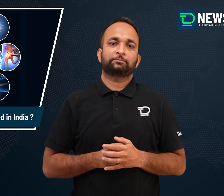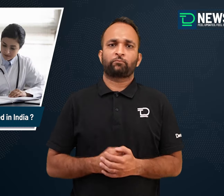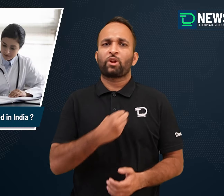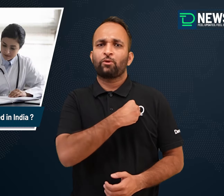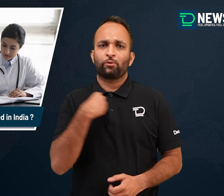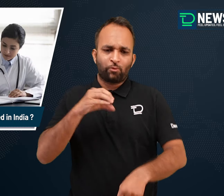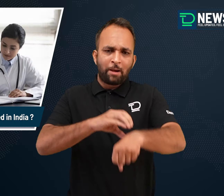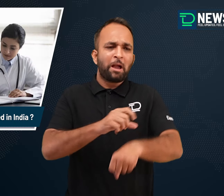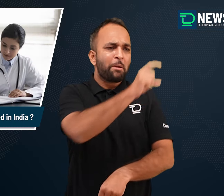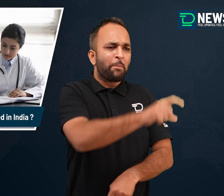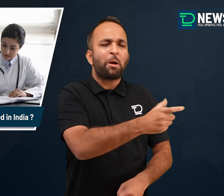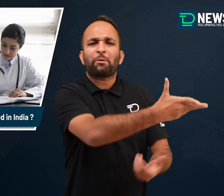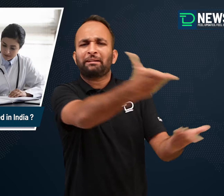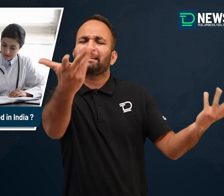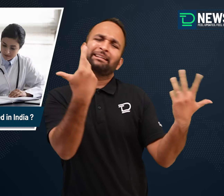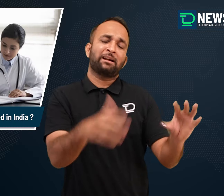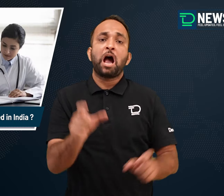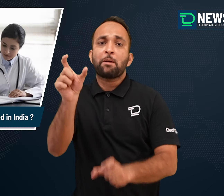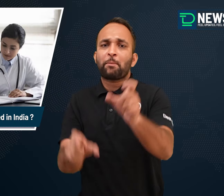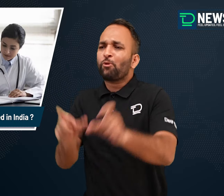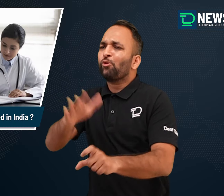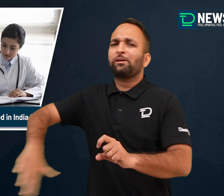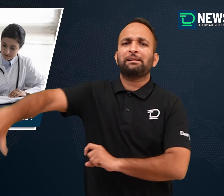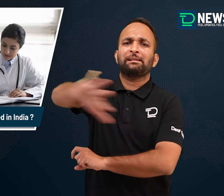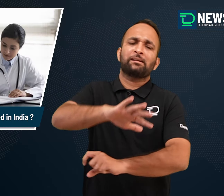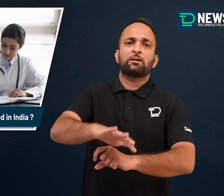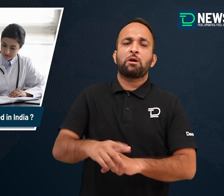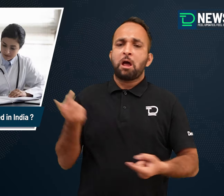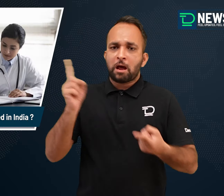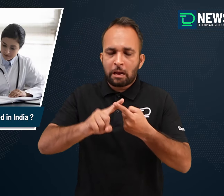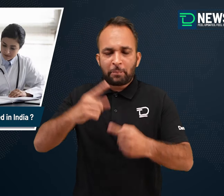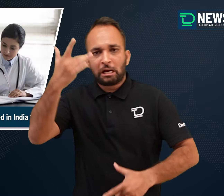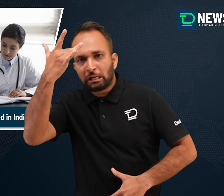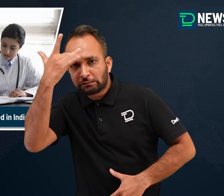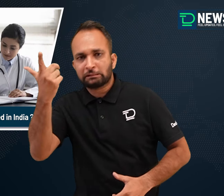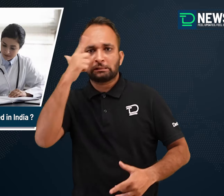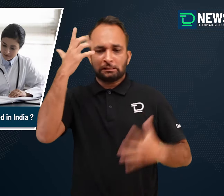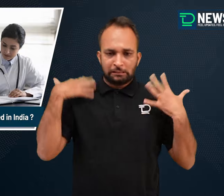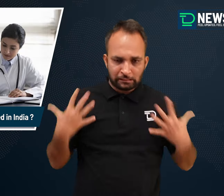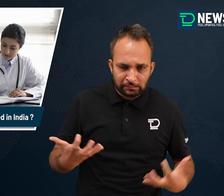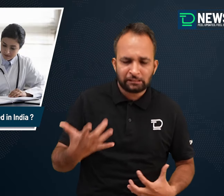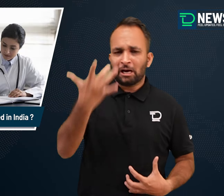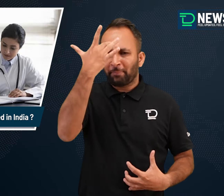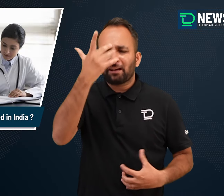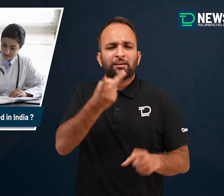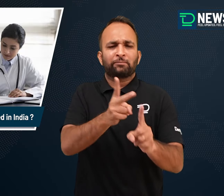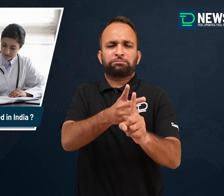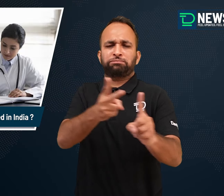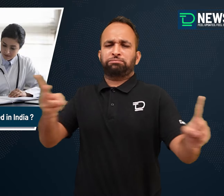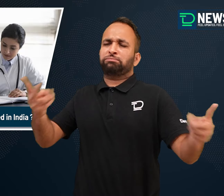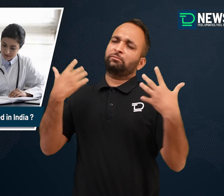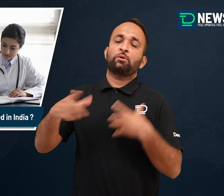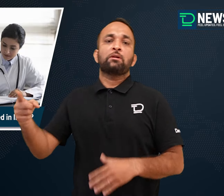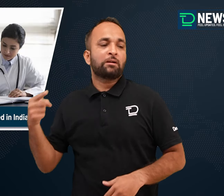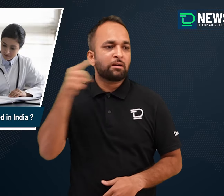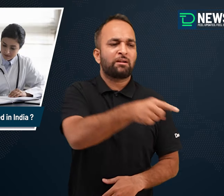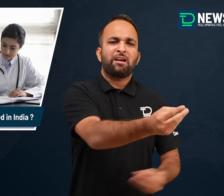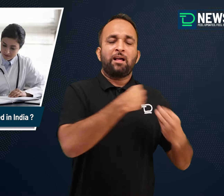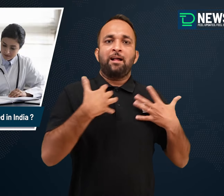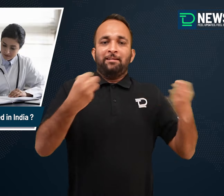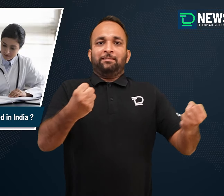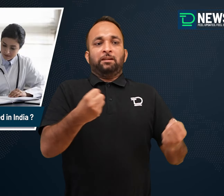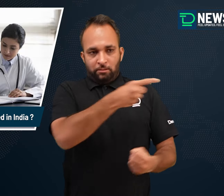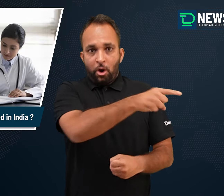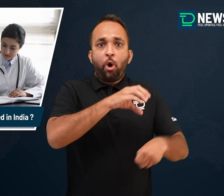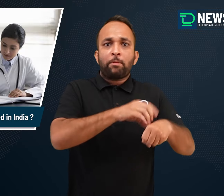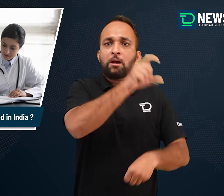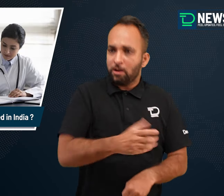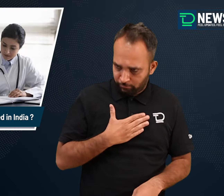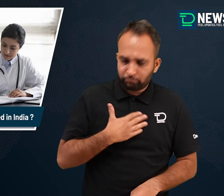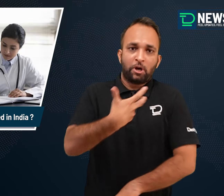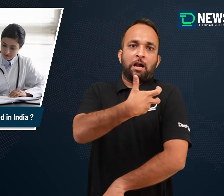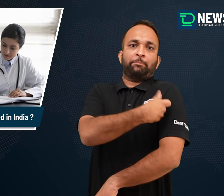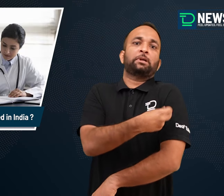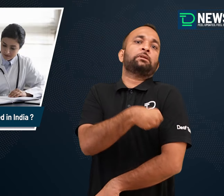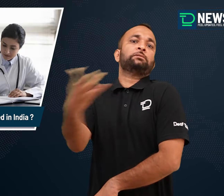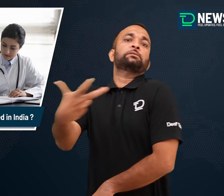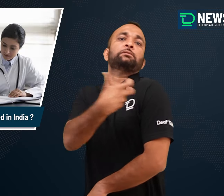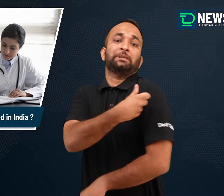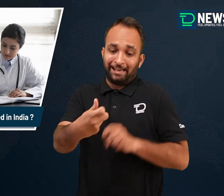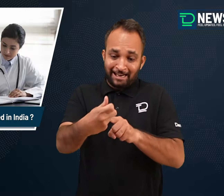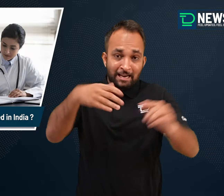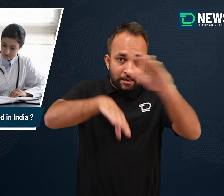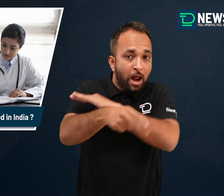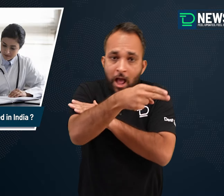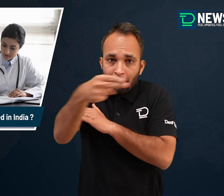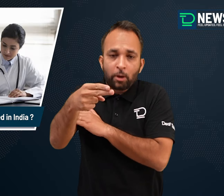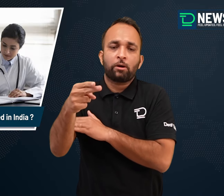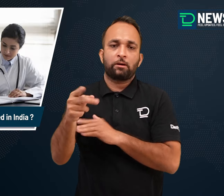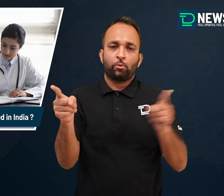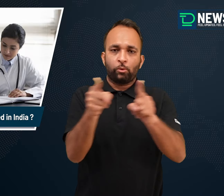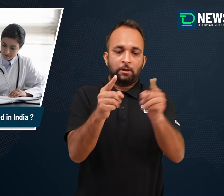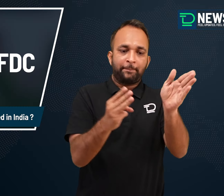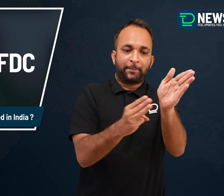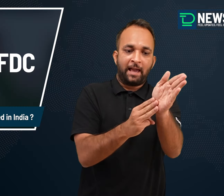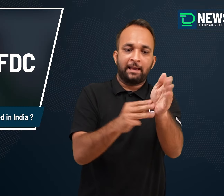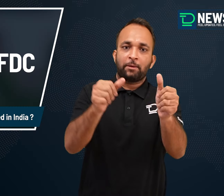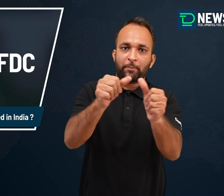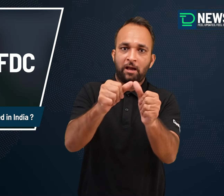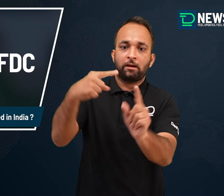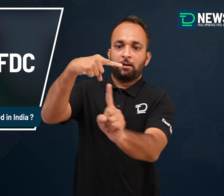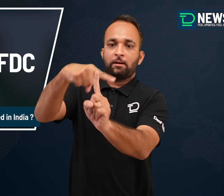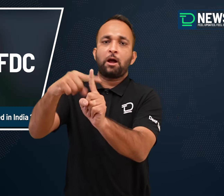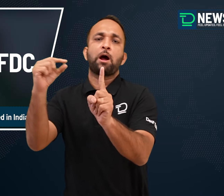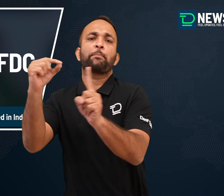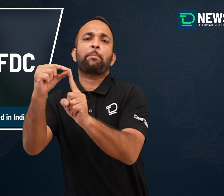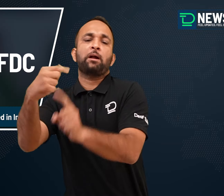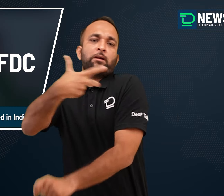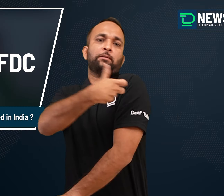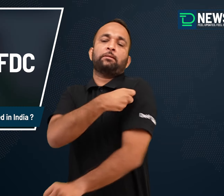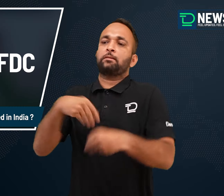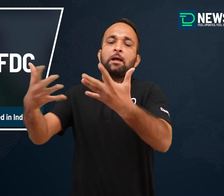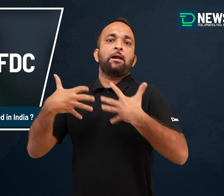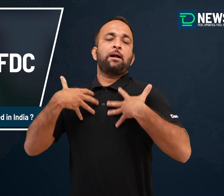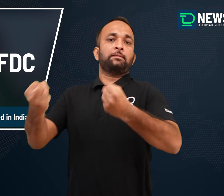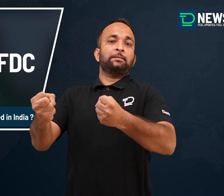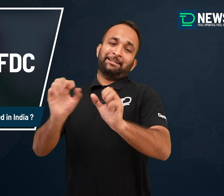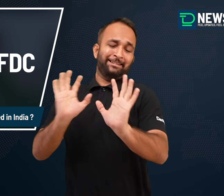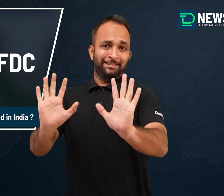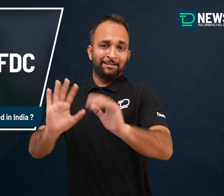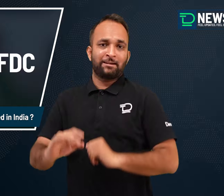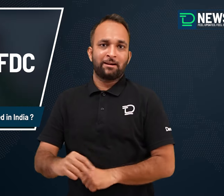Doctors recommended taking the FDC drug of Mefenamic Acid + Paracetamol Injection.